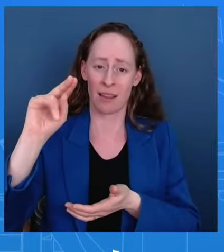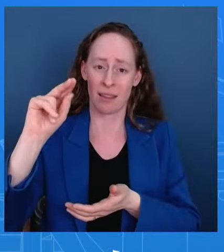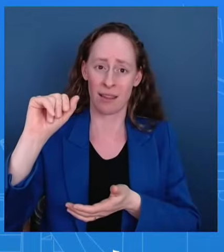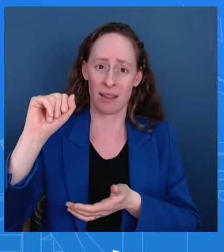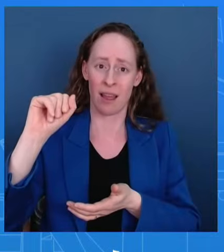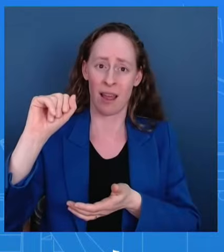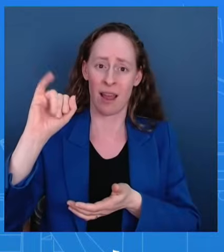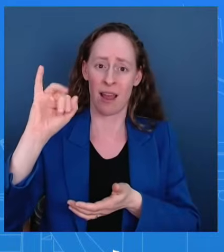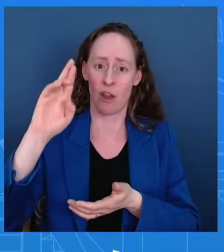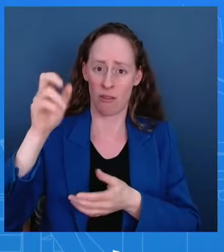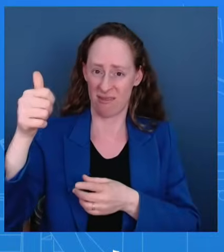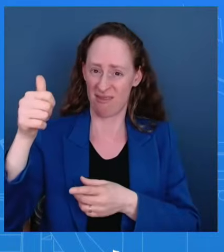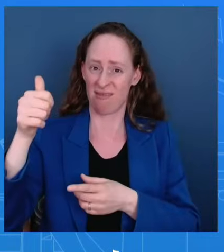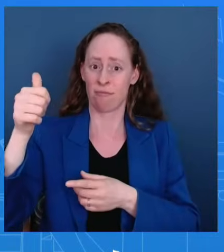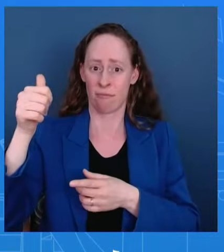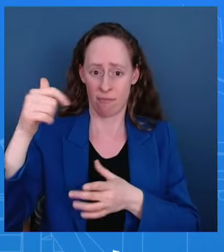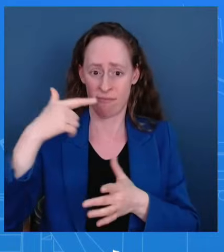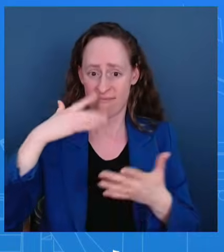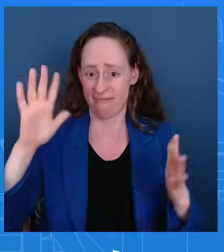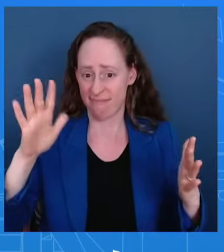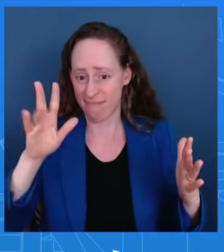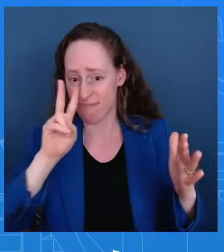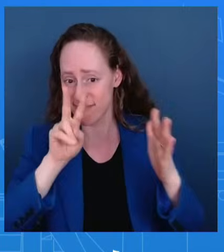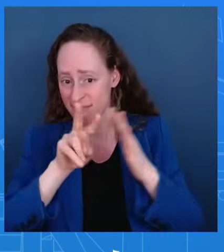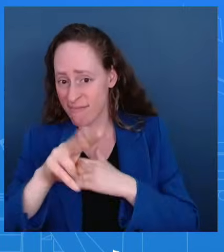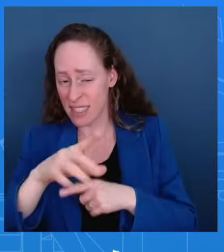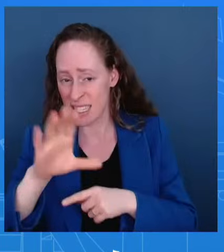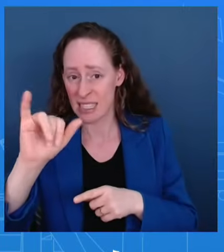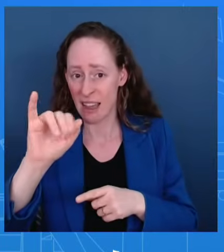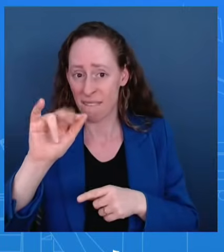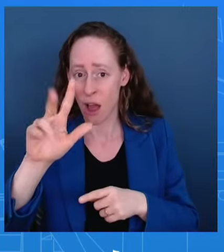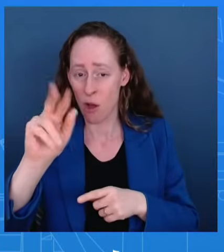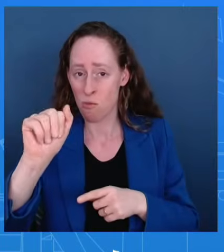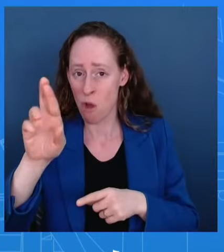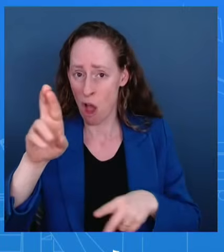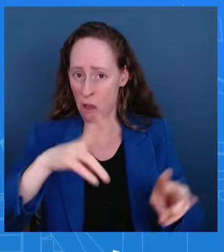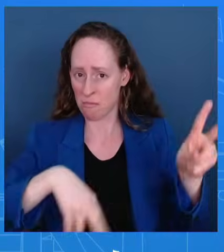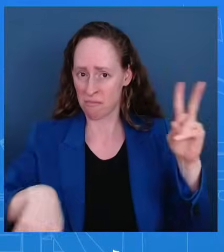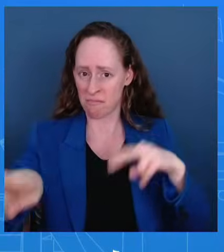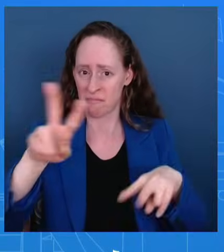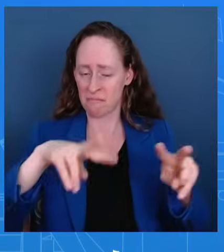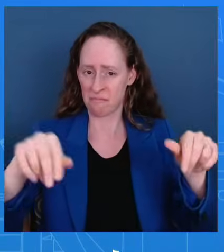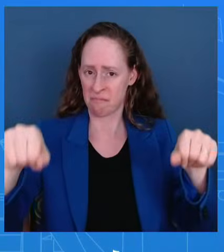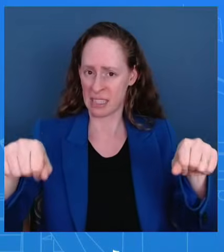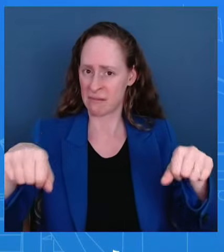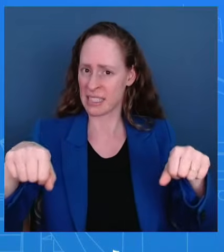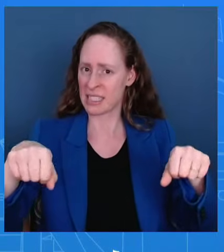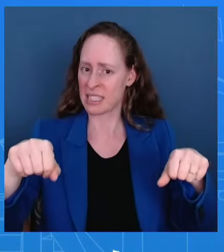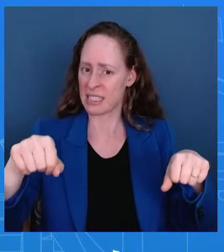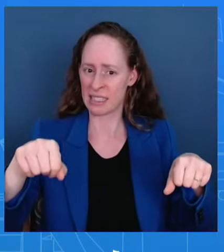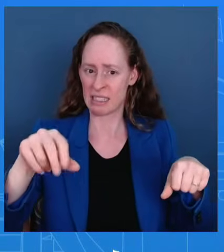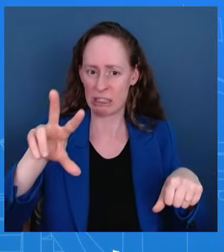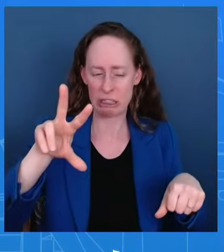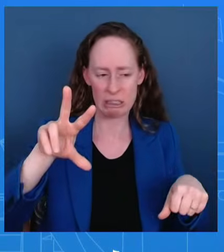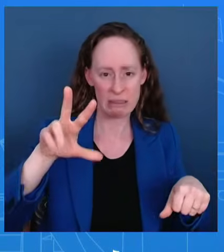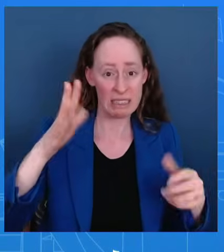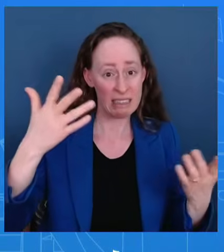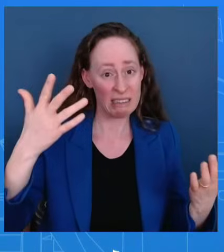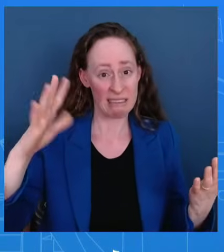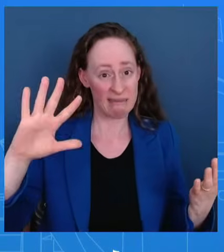Do you think the chances are that high? Ms. Jean-Pierre: I mean, I am not in a place to -- to give probabilities or -- you know, I don't -- I don't gamble.